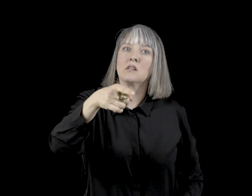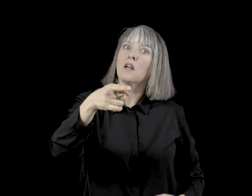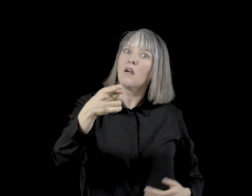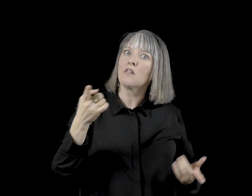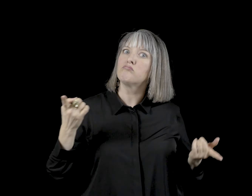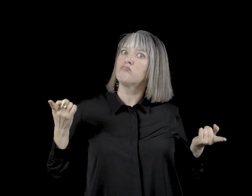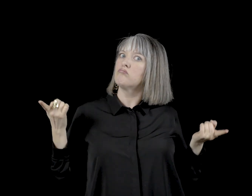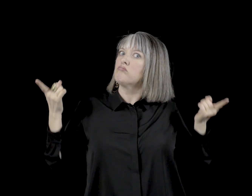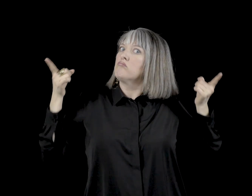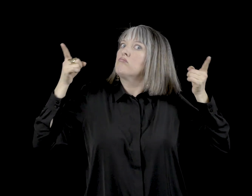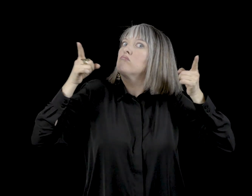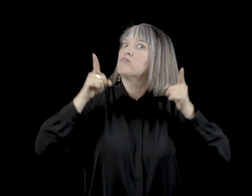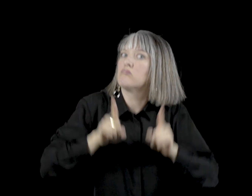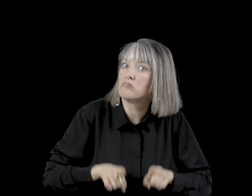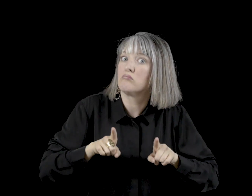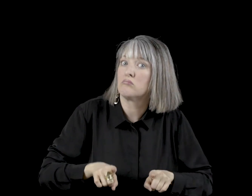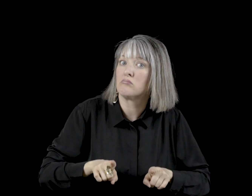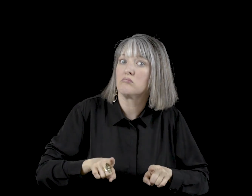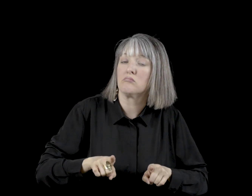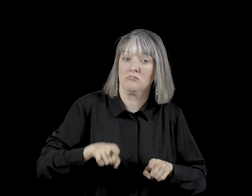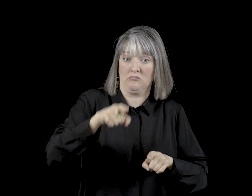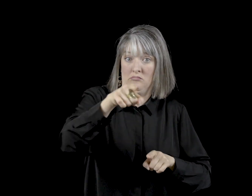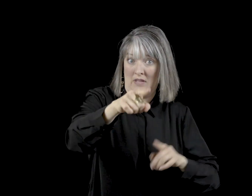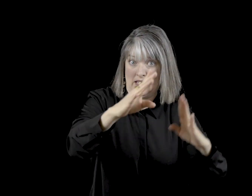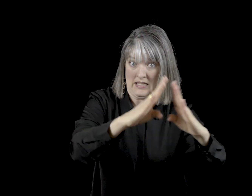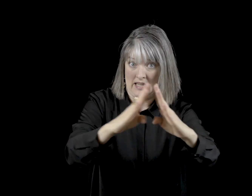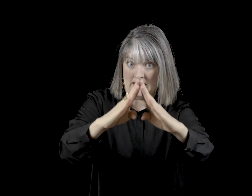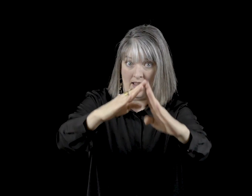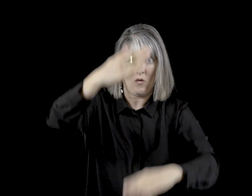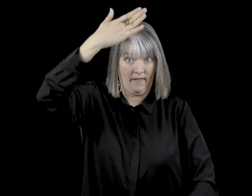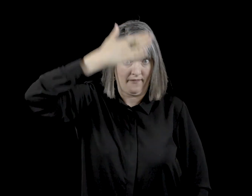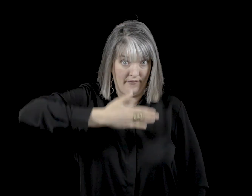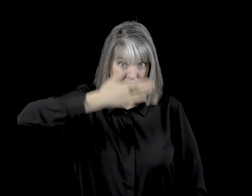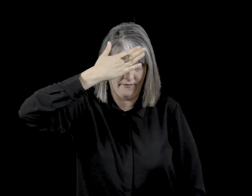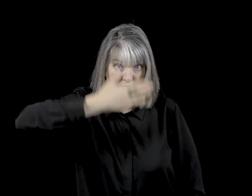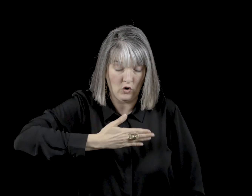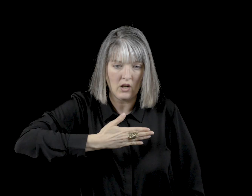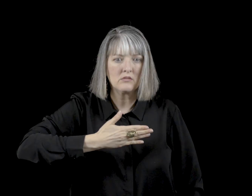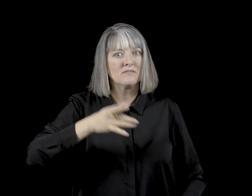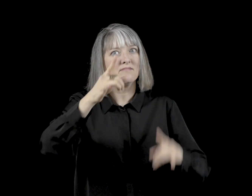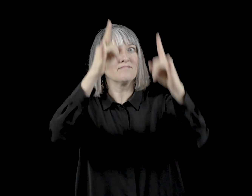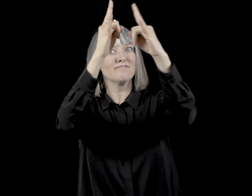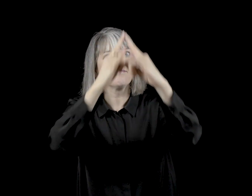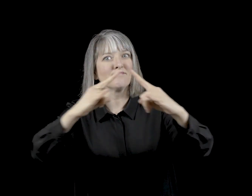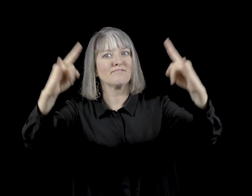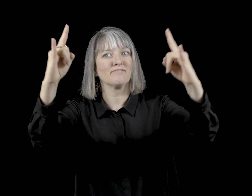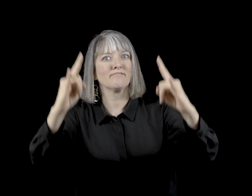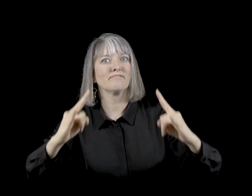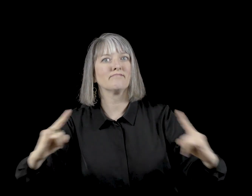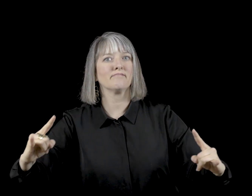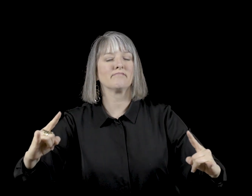Just so happened the circus was in town parked right outside near the front.